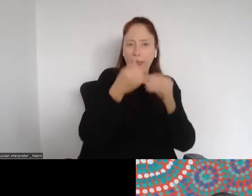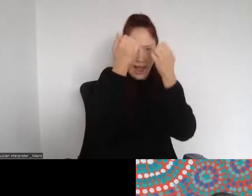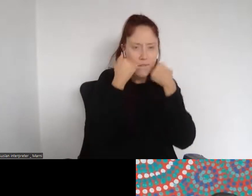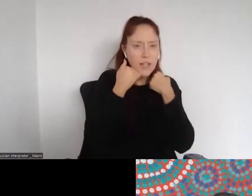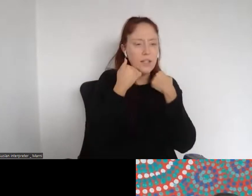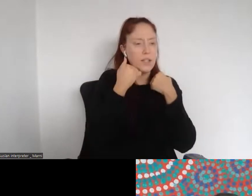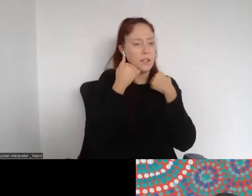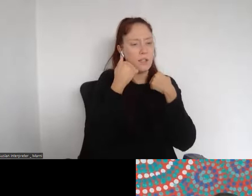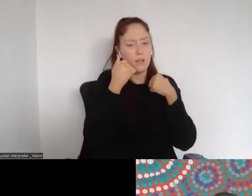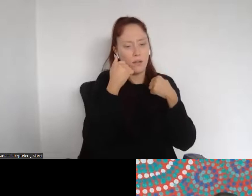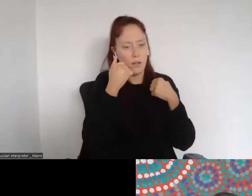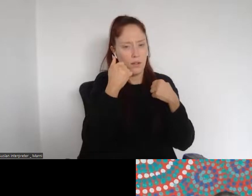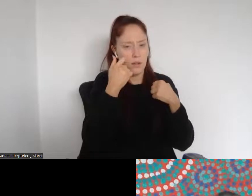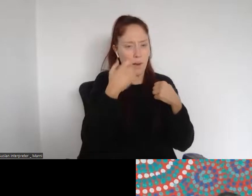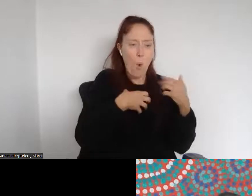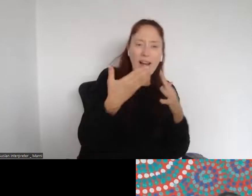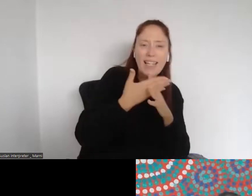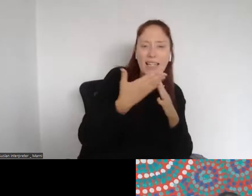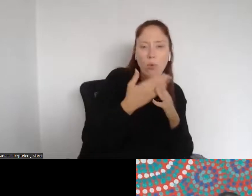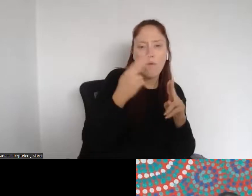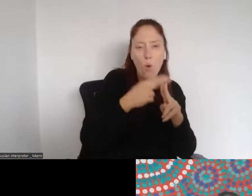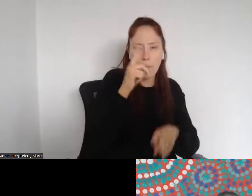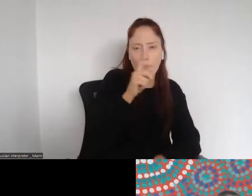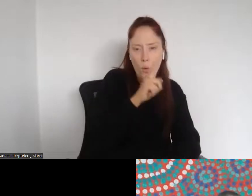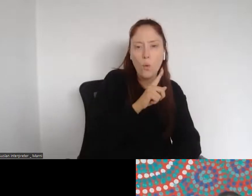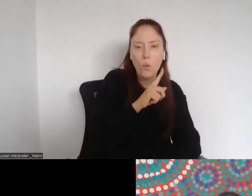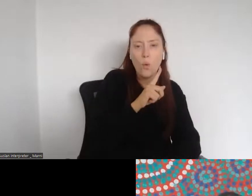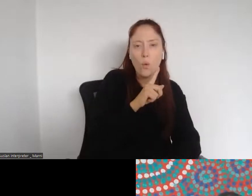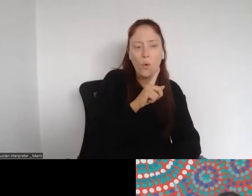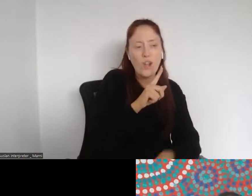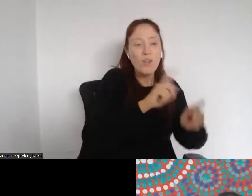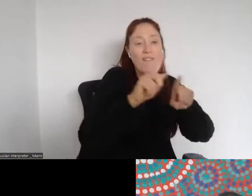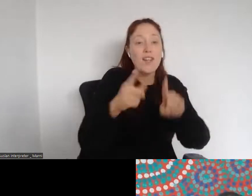for people engaging in the system in terms of what evidence they could put forward to the tribunal